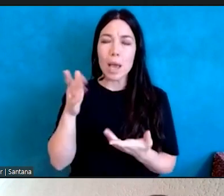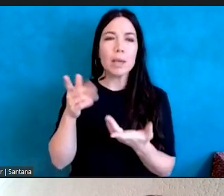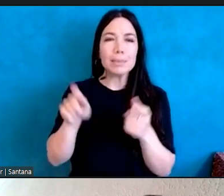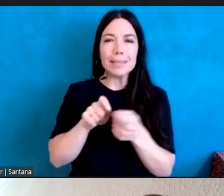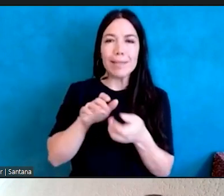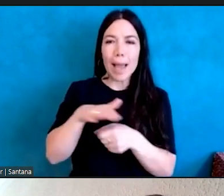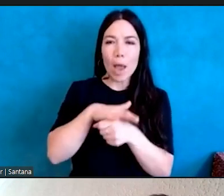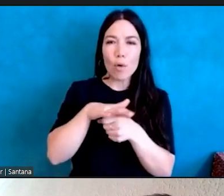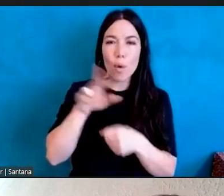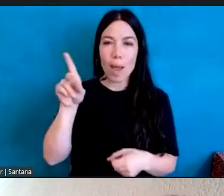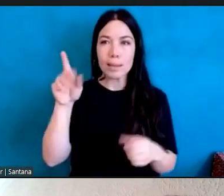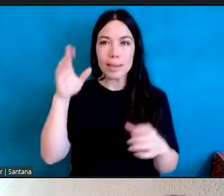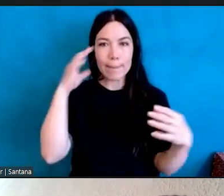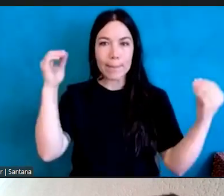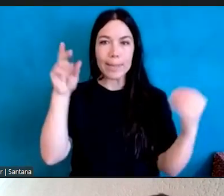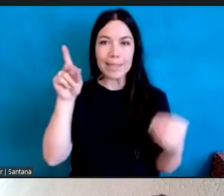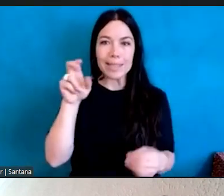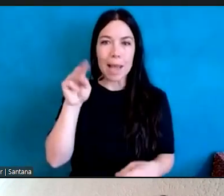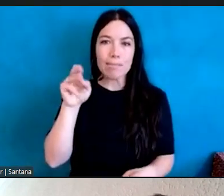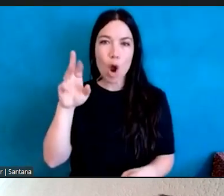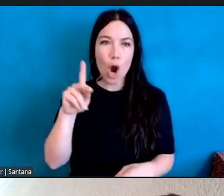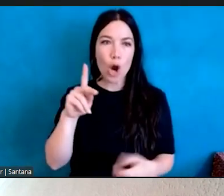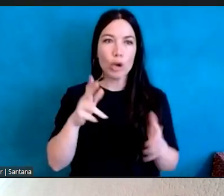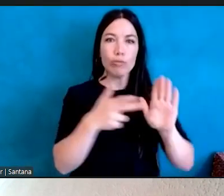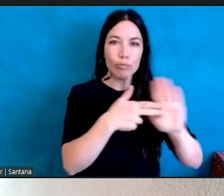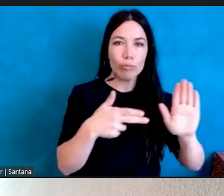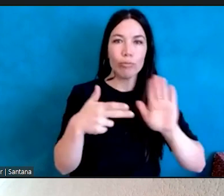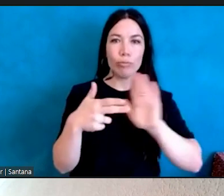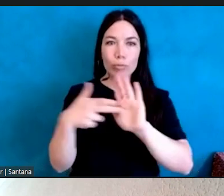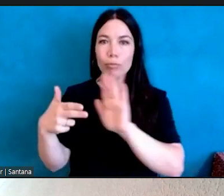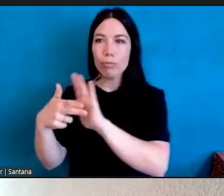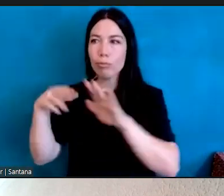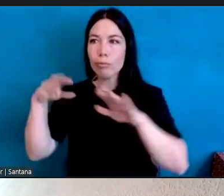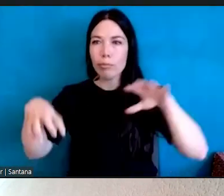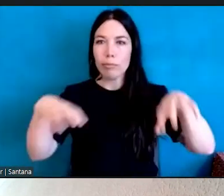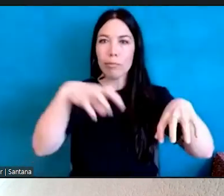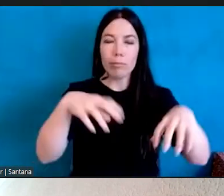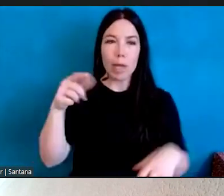And the goal of the government is to eradicate these kind of designated ghettos.